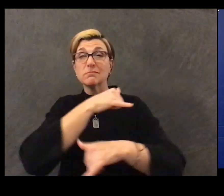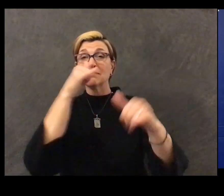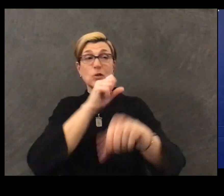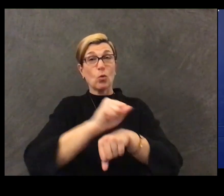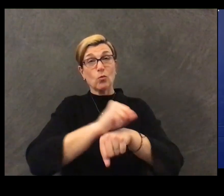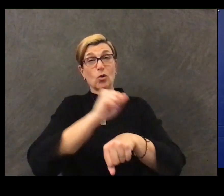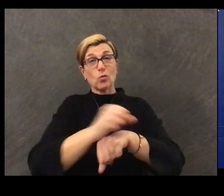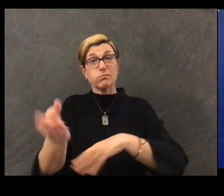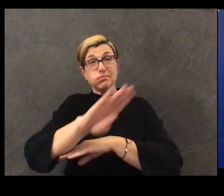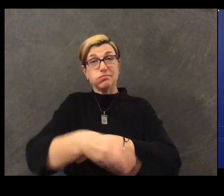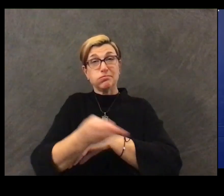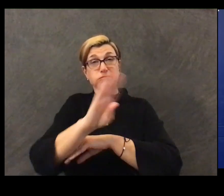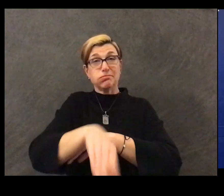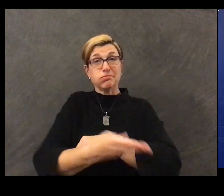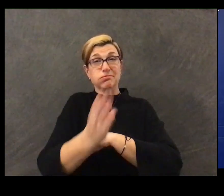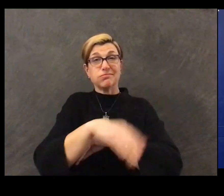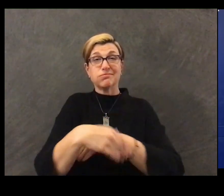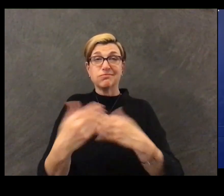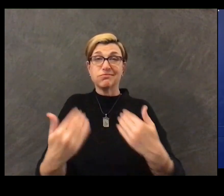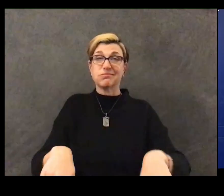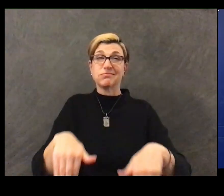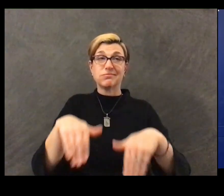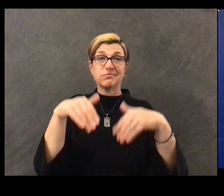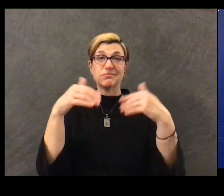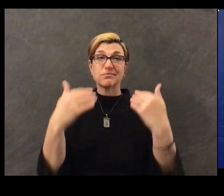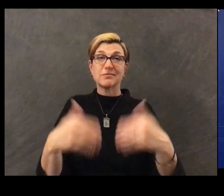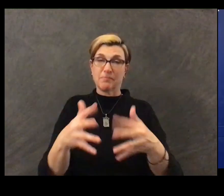the power of the American economy we would have a hundred thousand